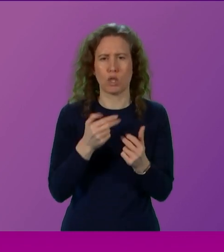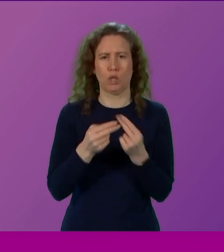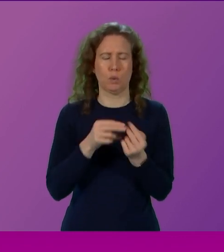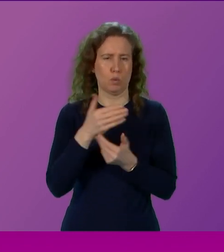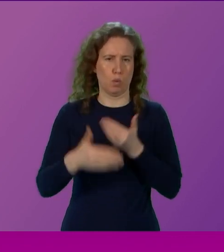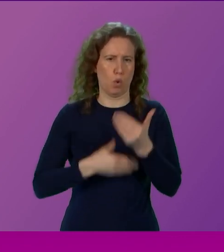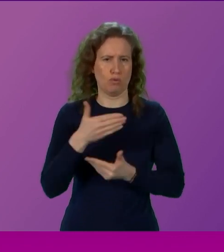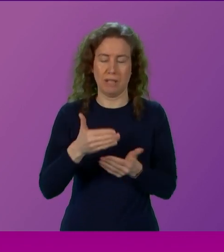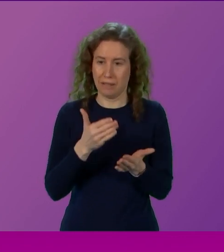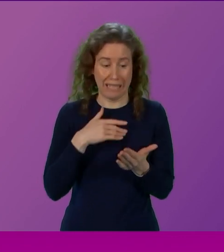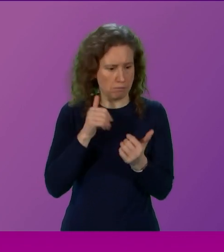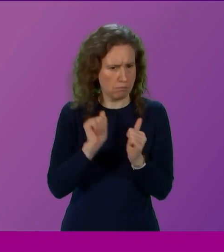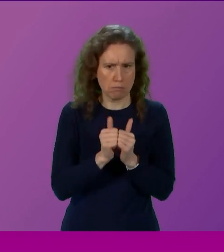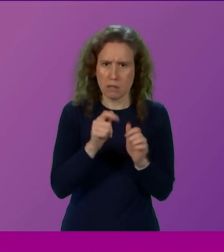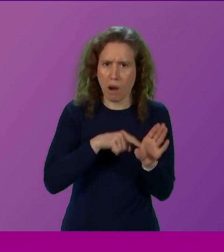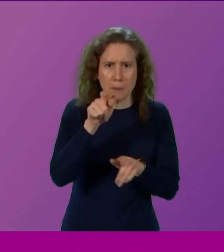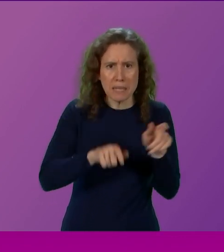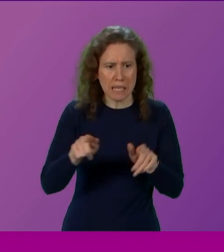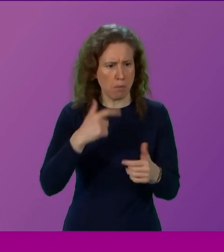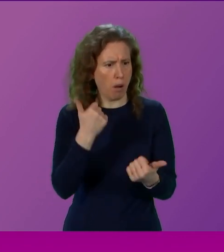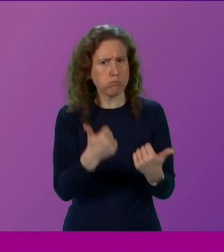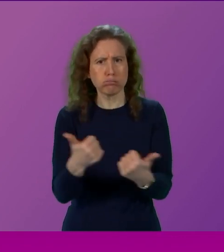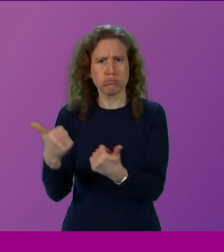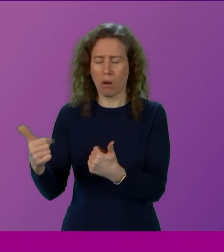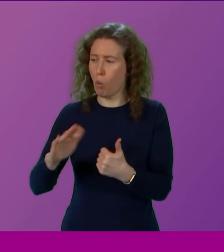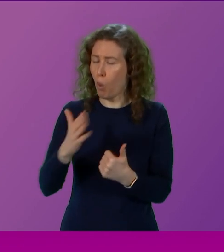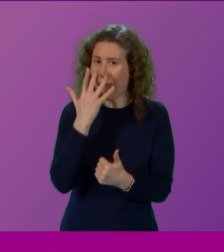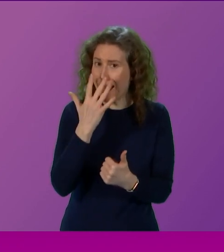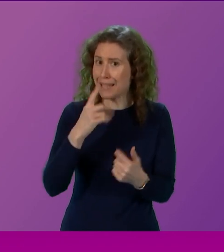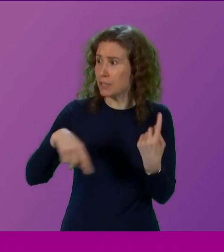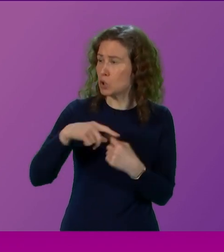for the young people who are apprentices and the people of all ages who are apprentices,